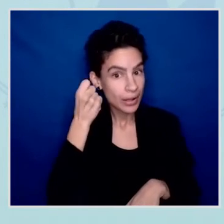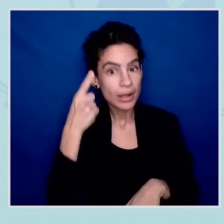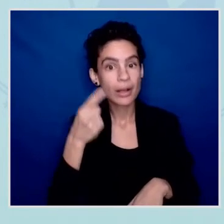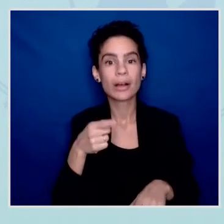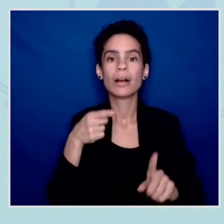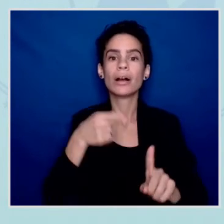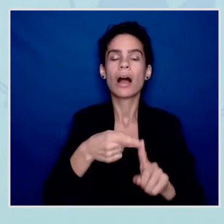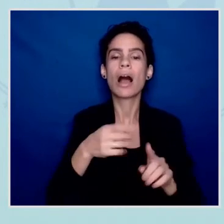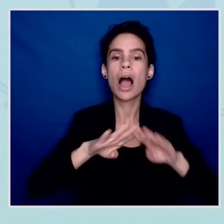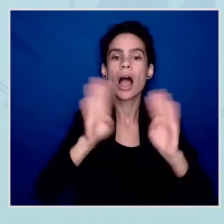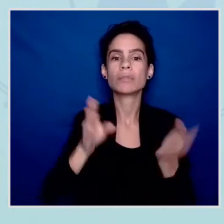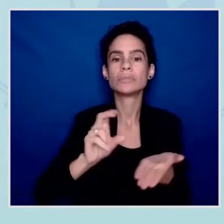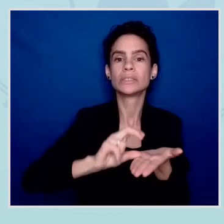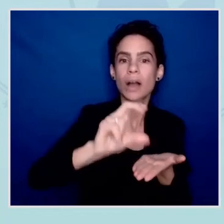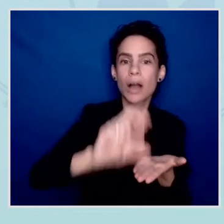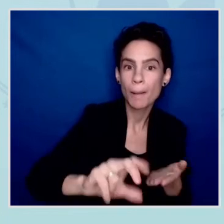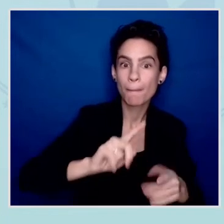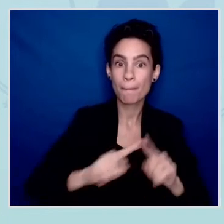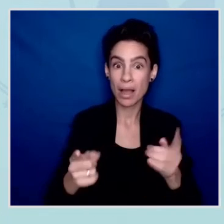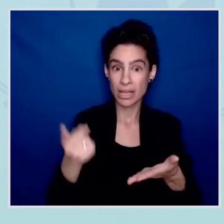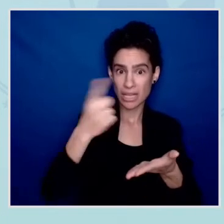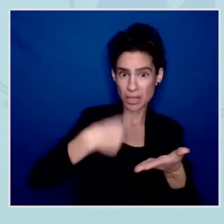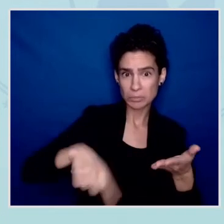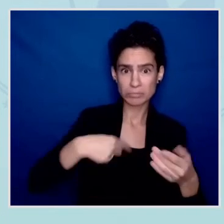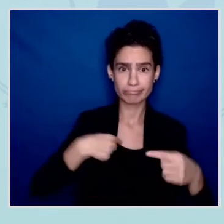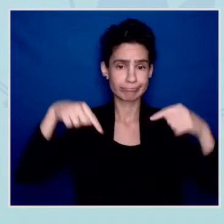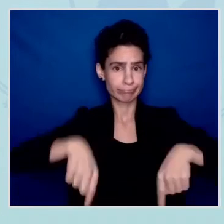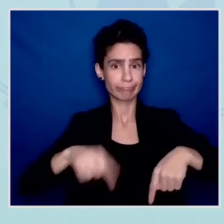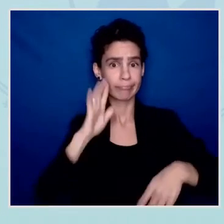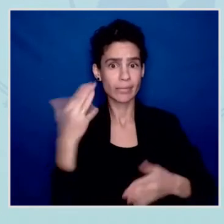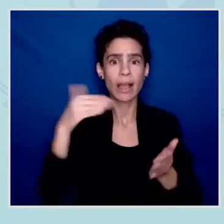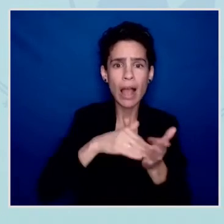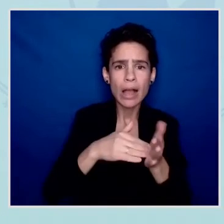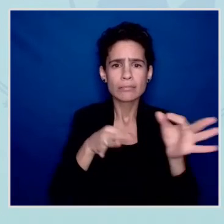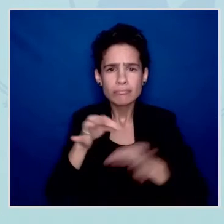FAILURE TO ACT WILL HAVE THE OPPOSITE EFFECT.